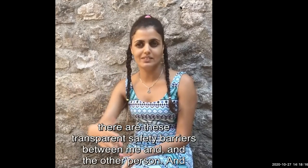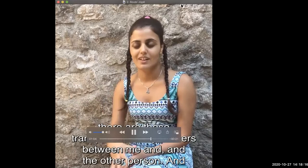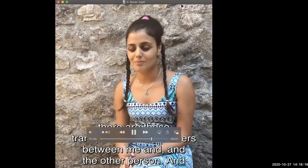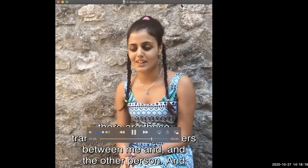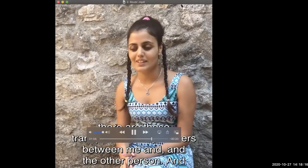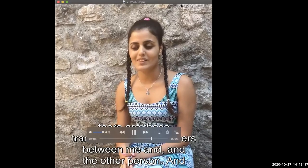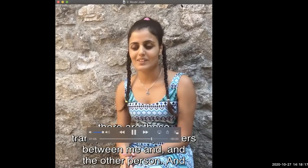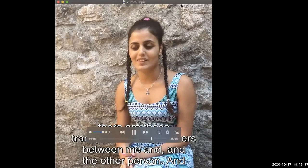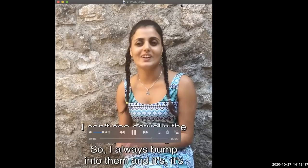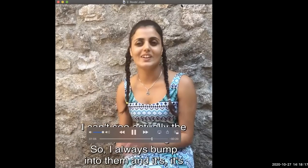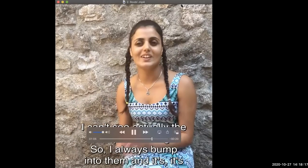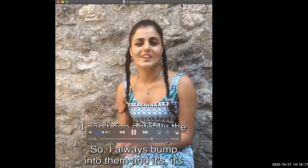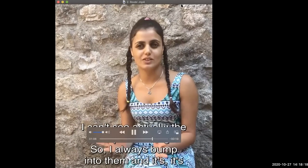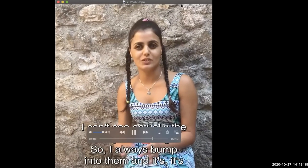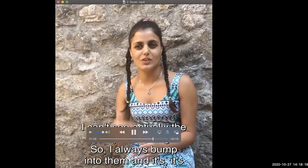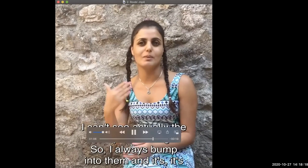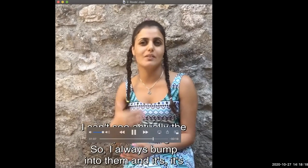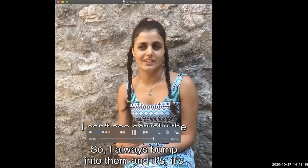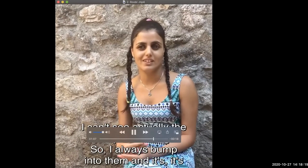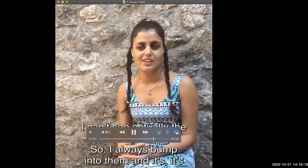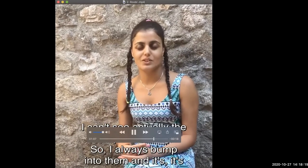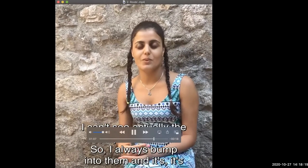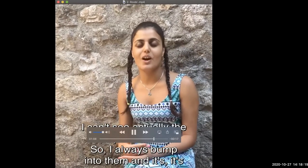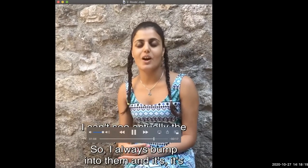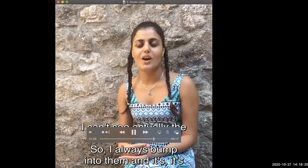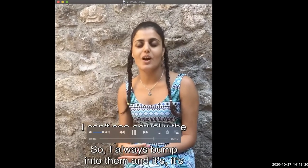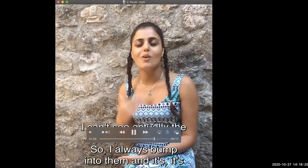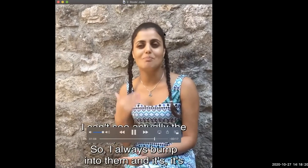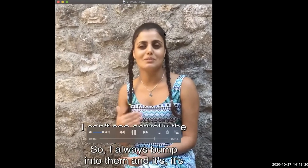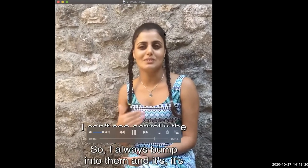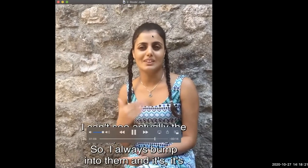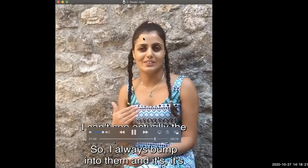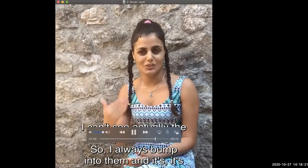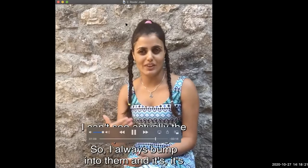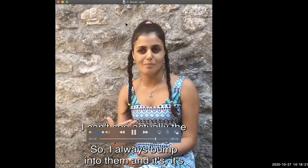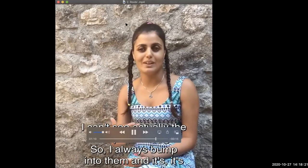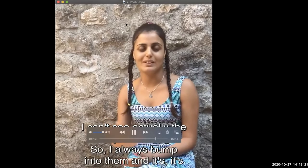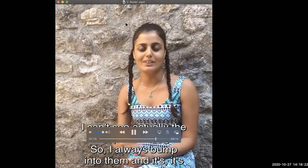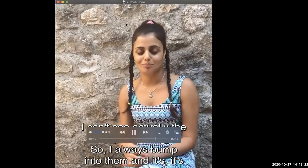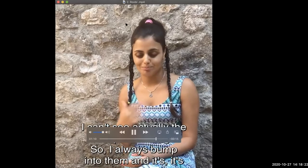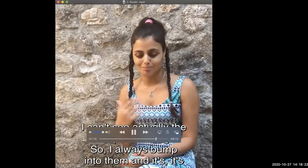and I can't see actually the transparent things so I always bumped in into them and um